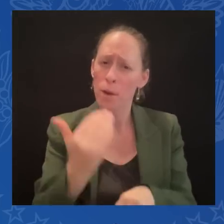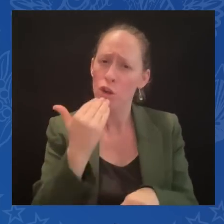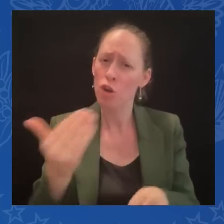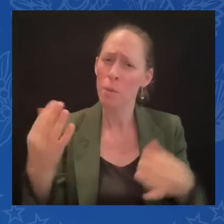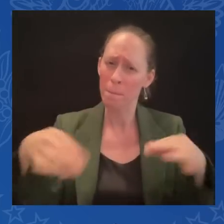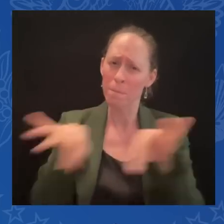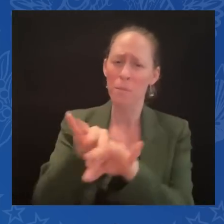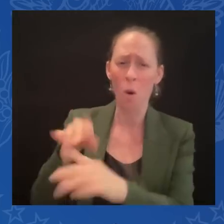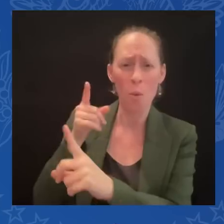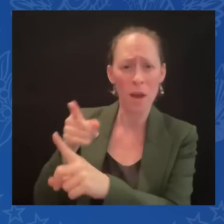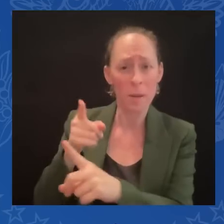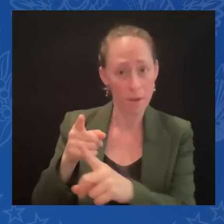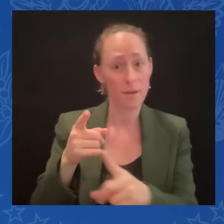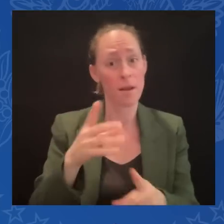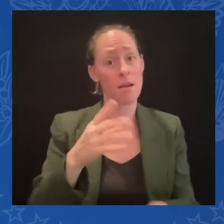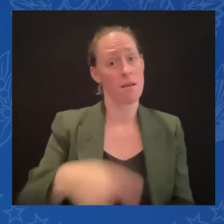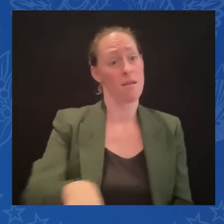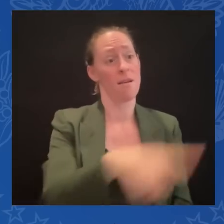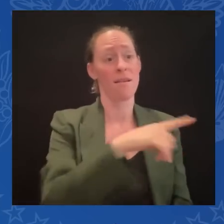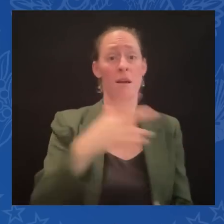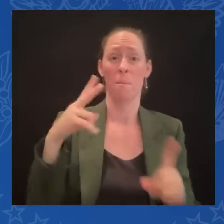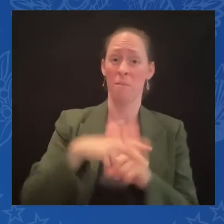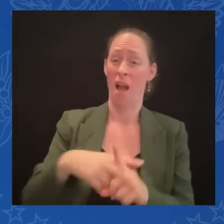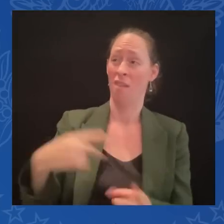to introduce the President of the United States, Joe Biden.